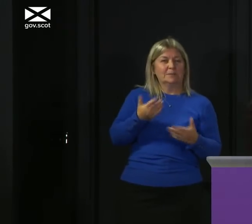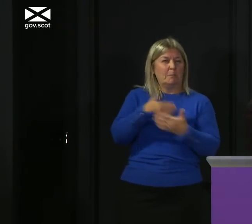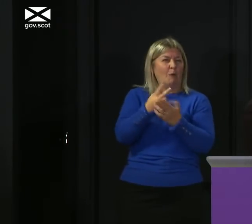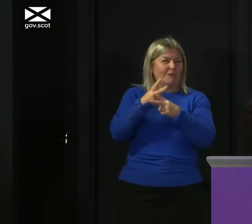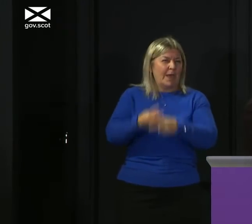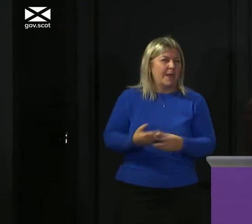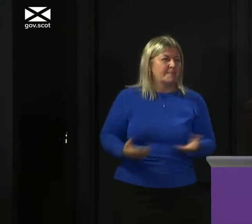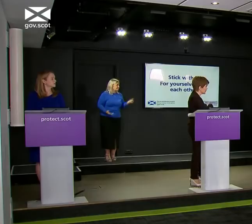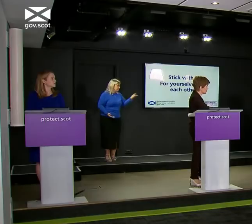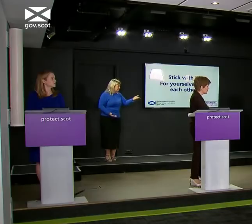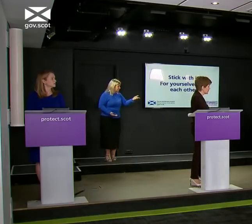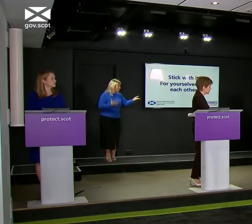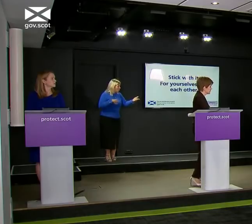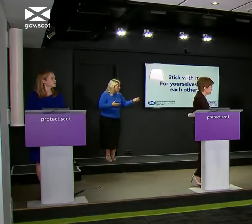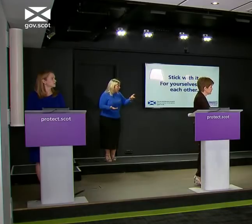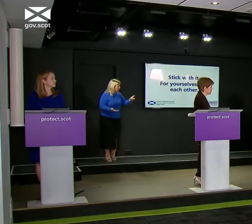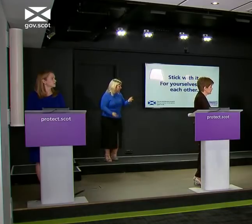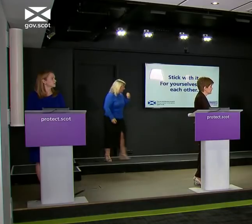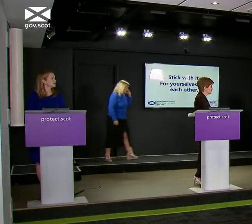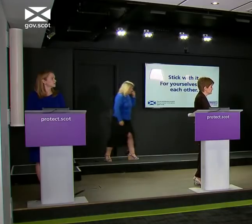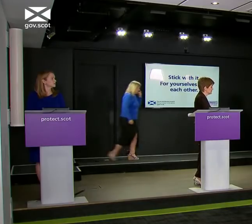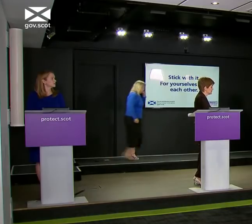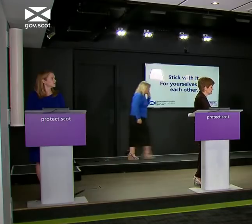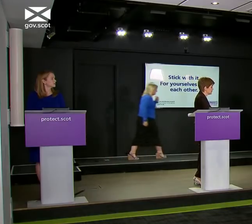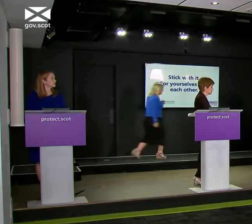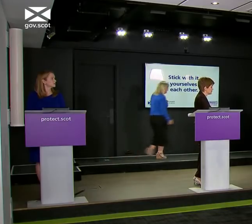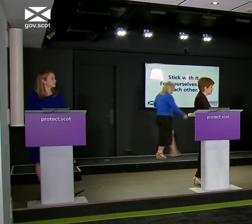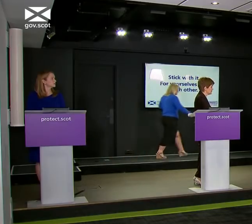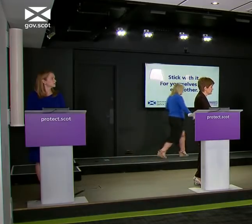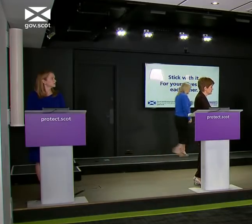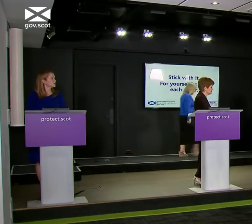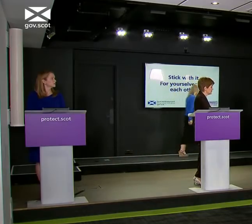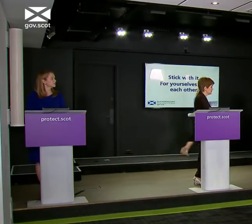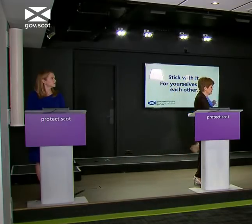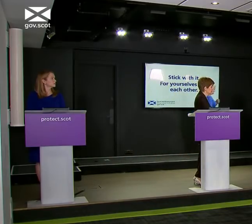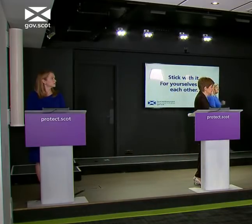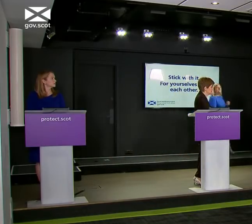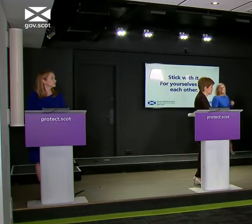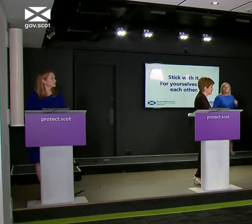might want to say a bit more about that. Absolutely. And I think as time has progressed,